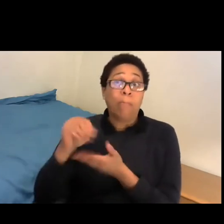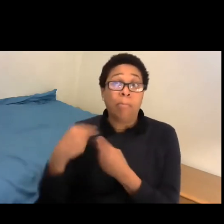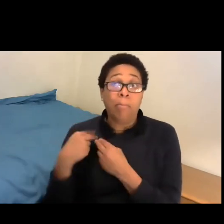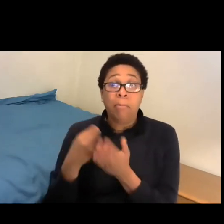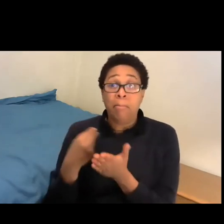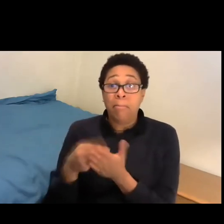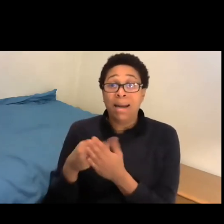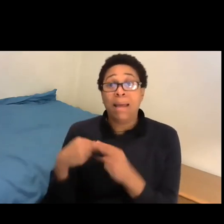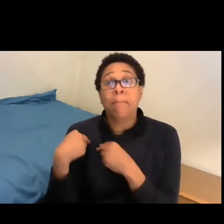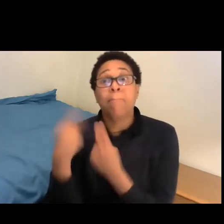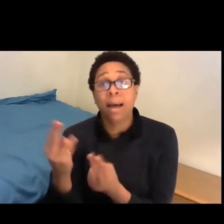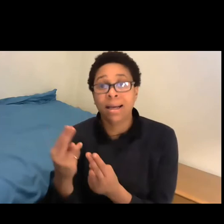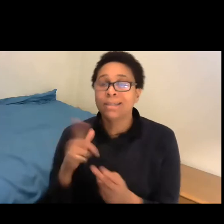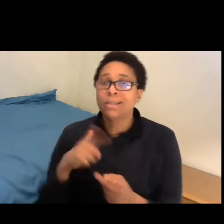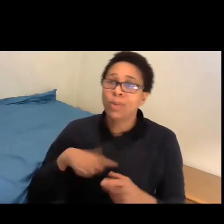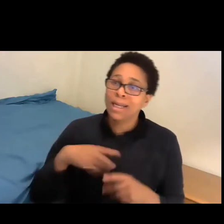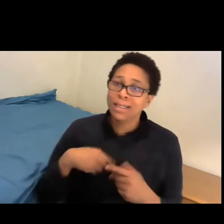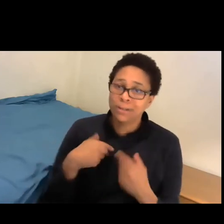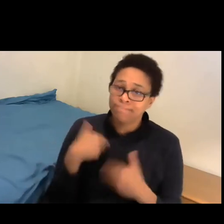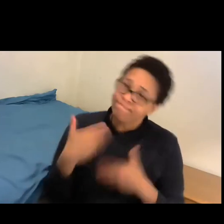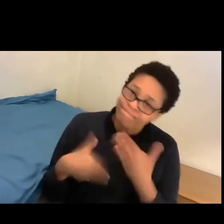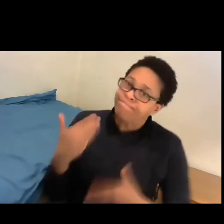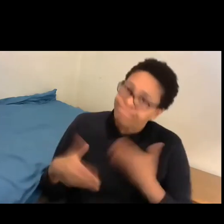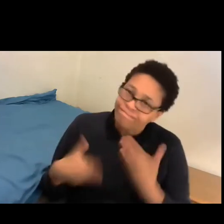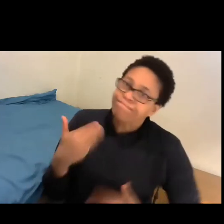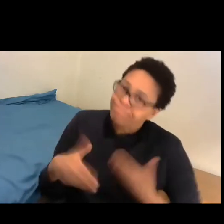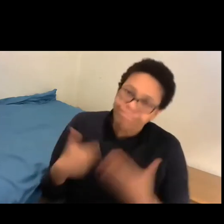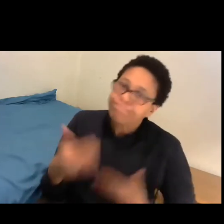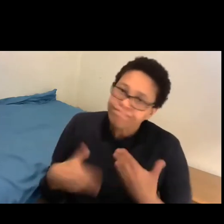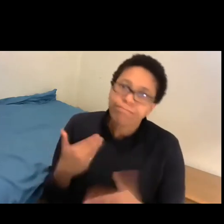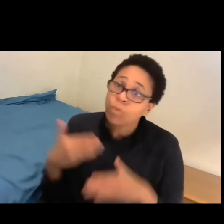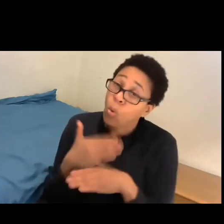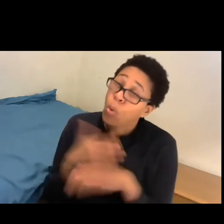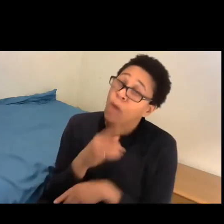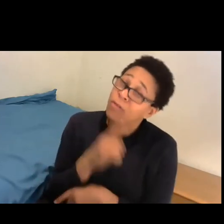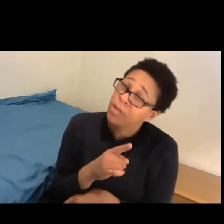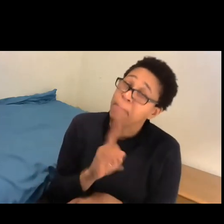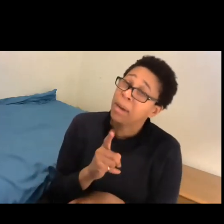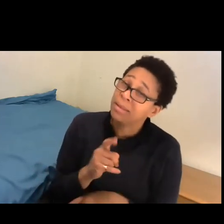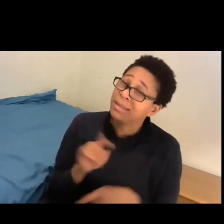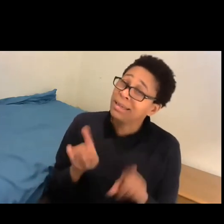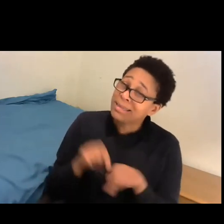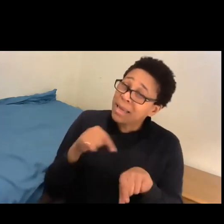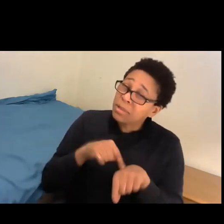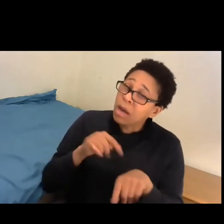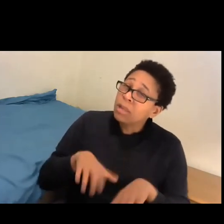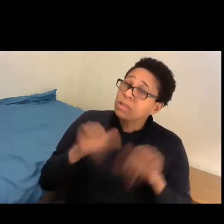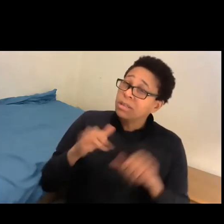work with them for a few years. But in those few years, I started volunteering and lots of human rights and social justice